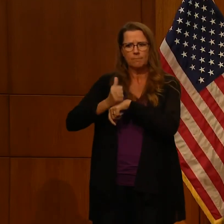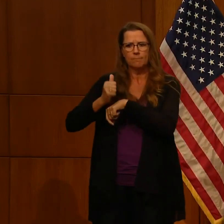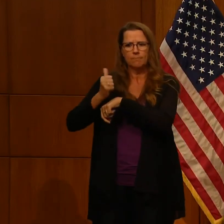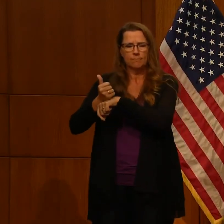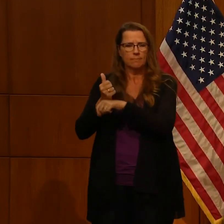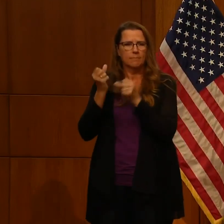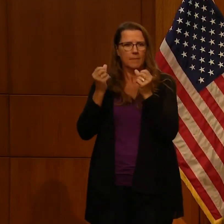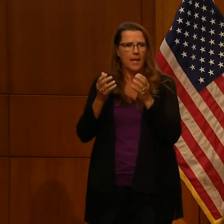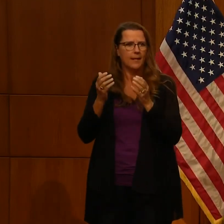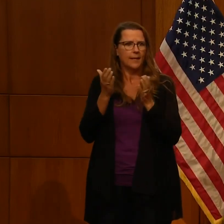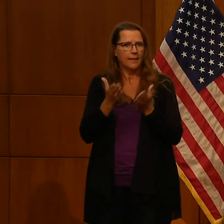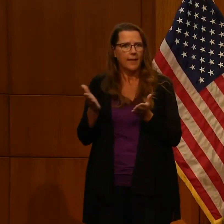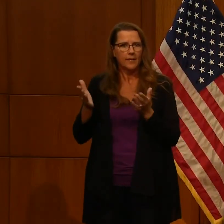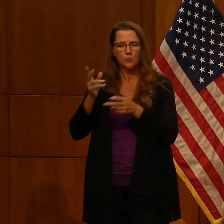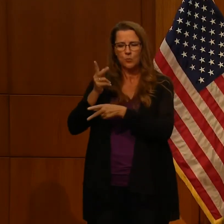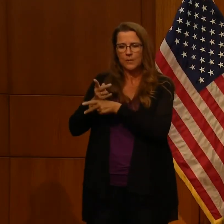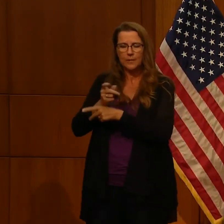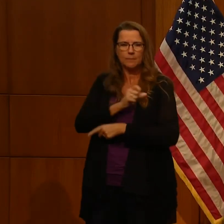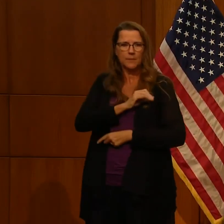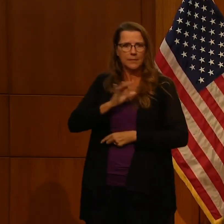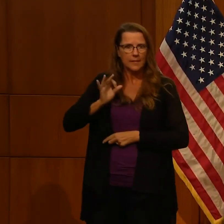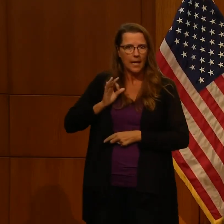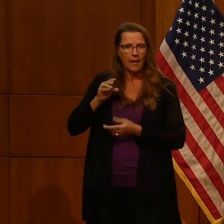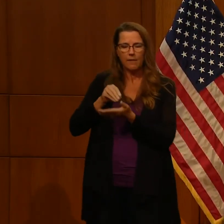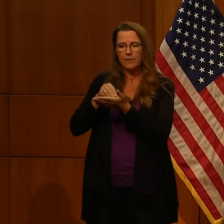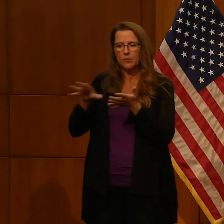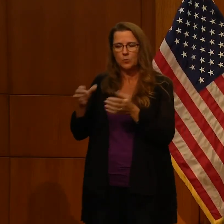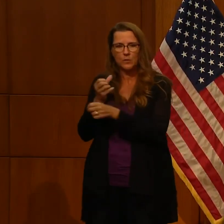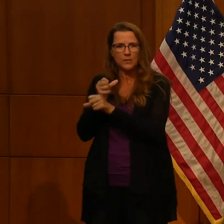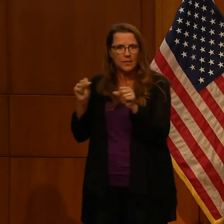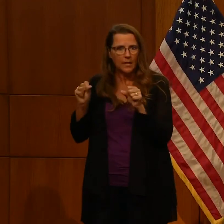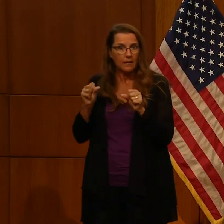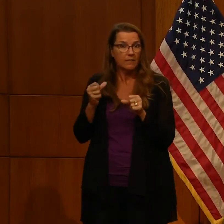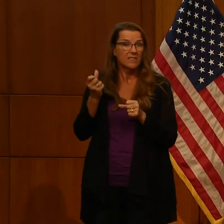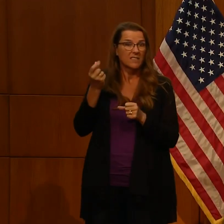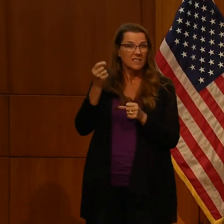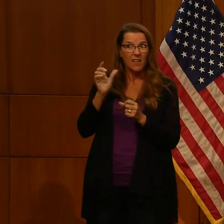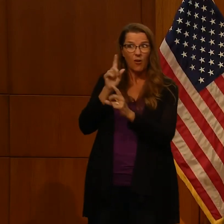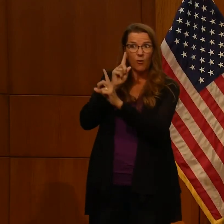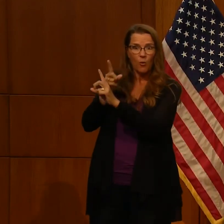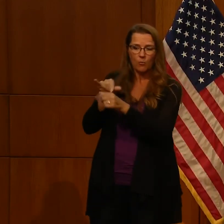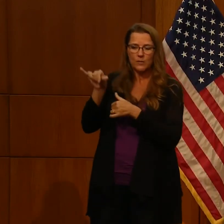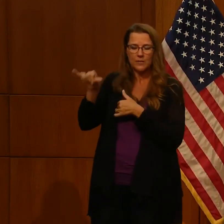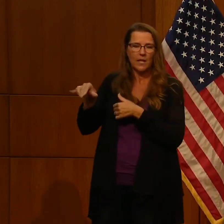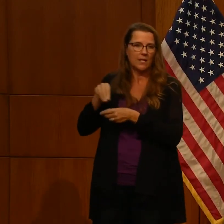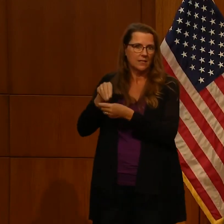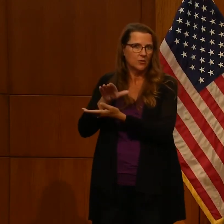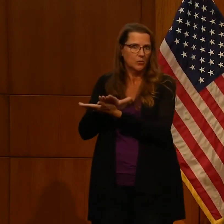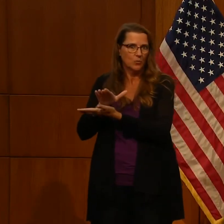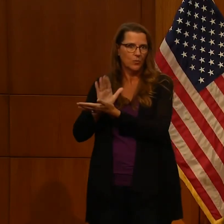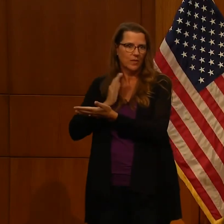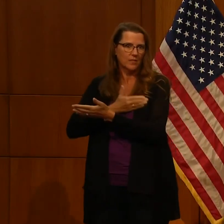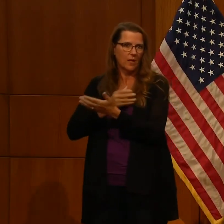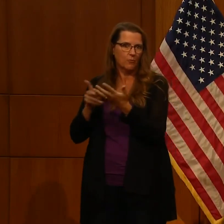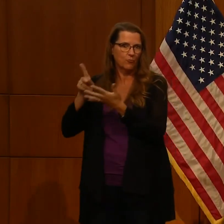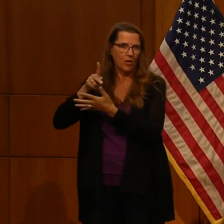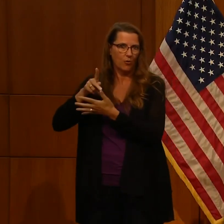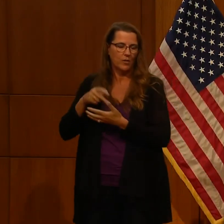MEASURES THAT WE CAN IN PLACE. TO KEEP OUR STUDENTS AND STAFF SAFE SO THAT OUR STUDENTS CAN